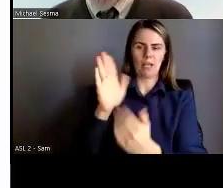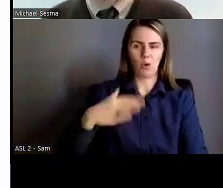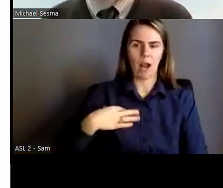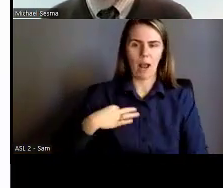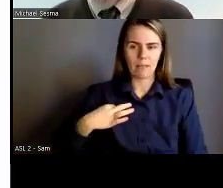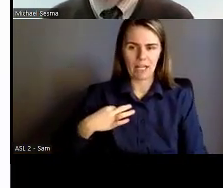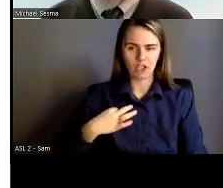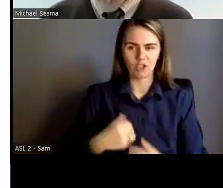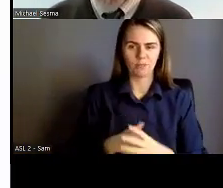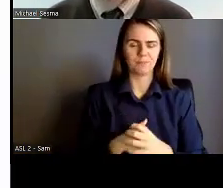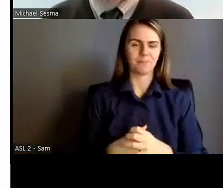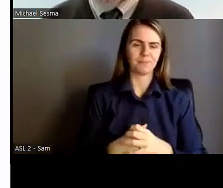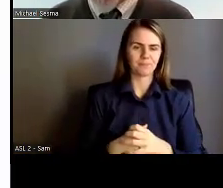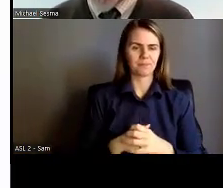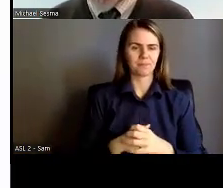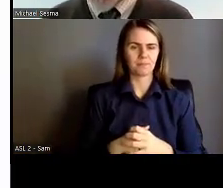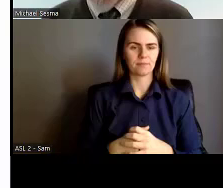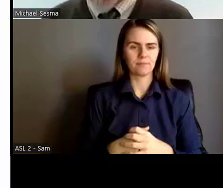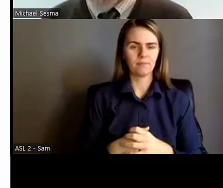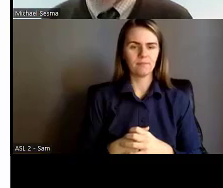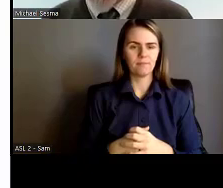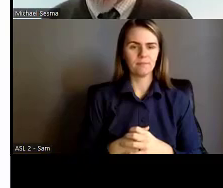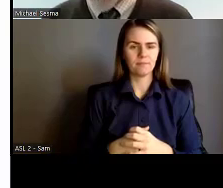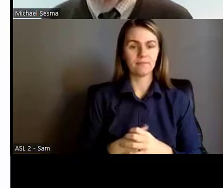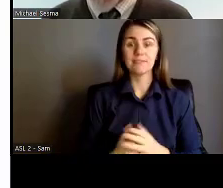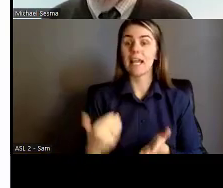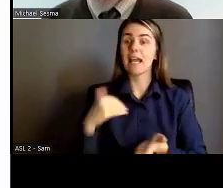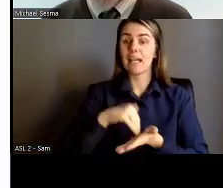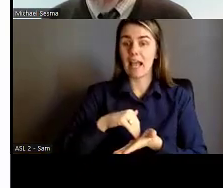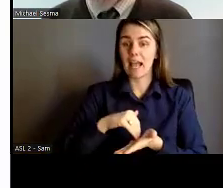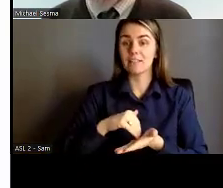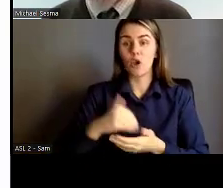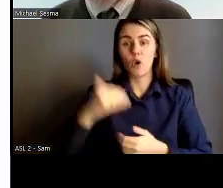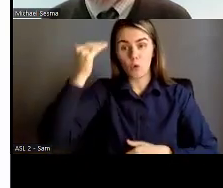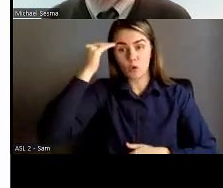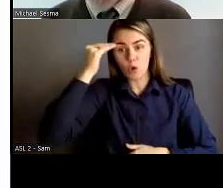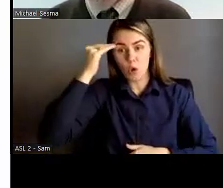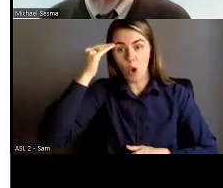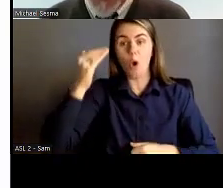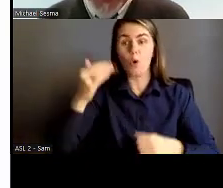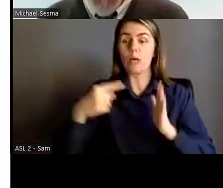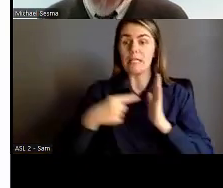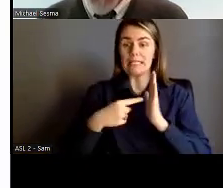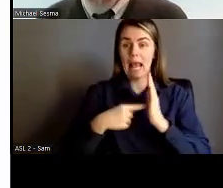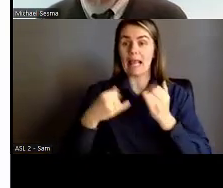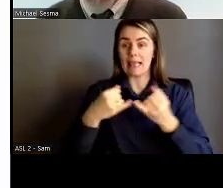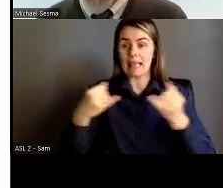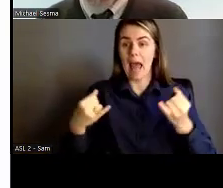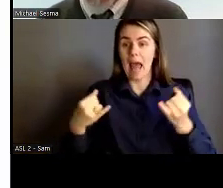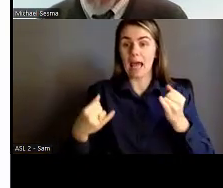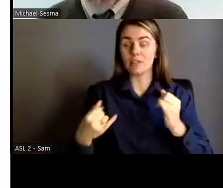Now, the other thing, we know what the deadline is for your applications. It's actually a receipt date. Now, times have changed.